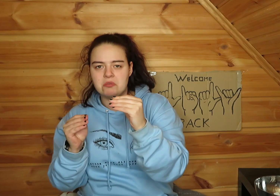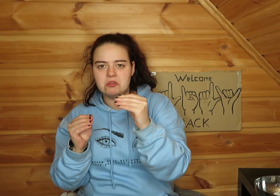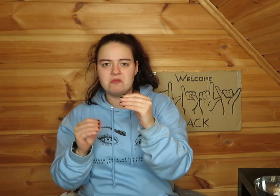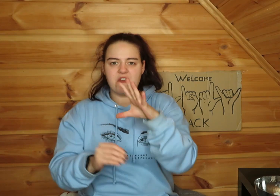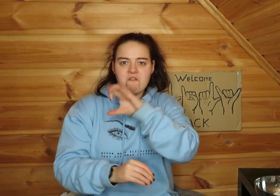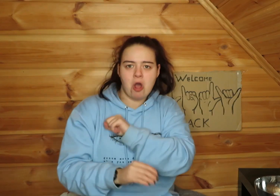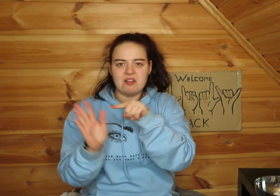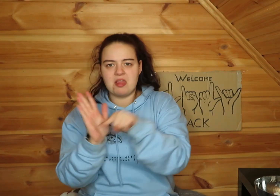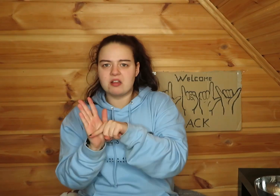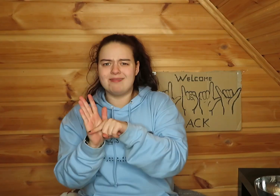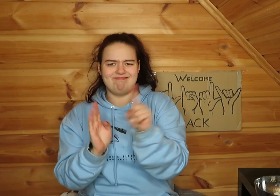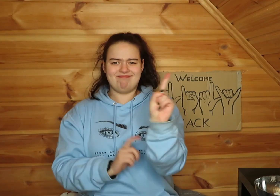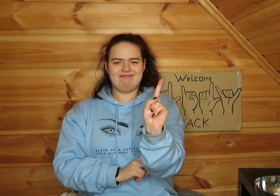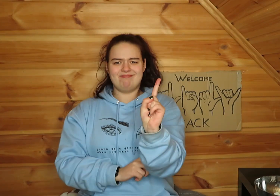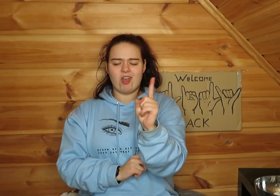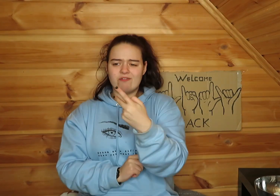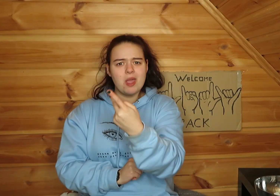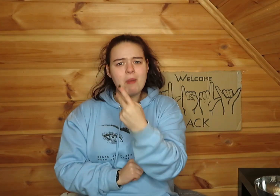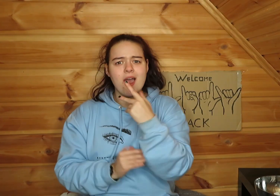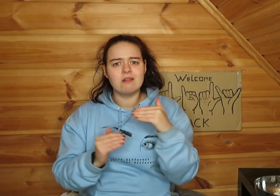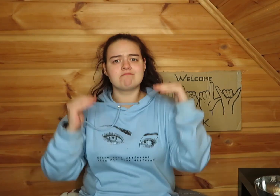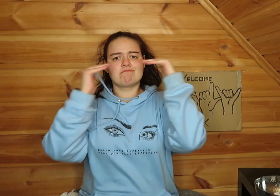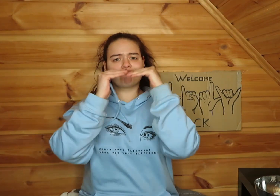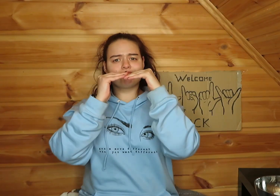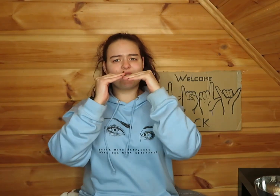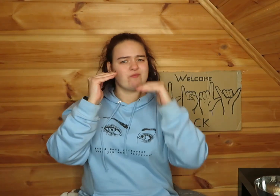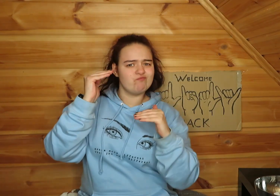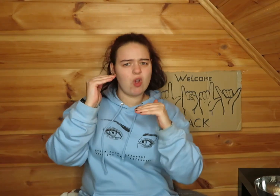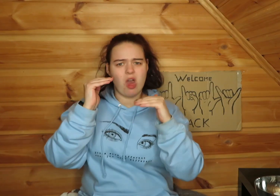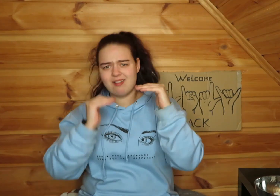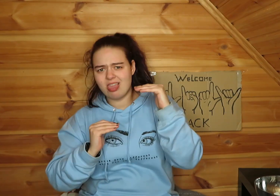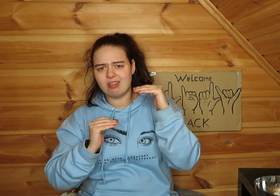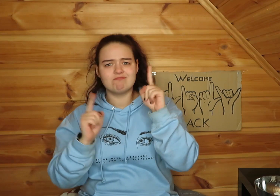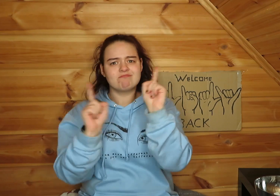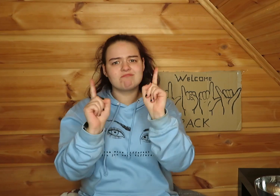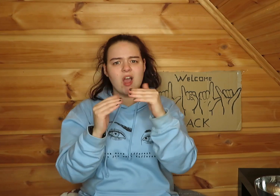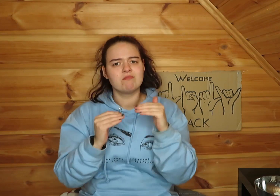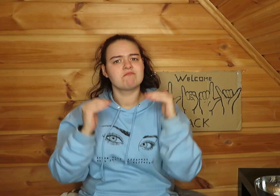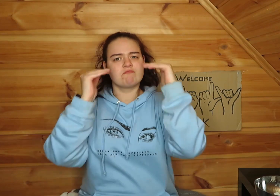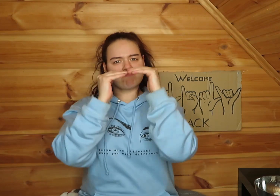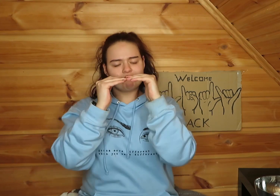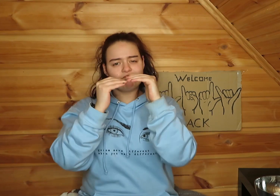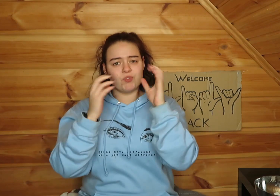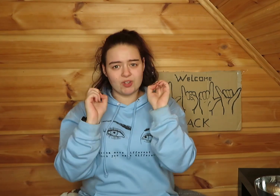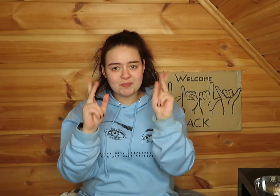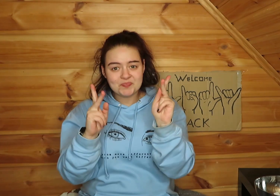What advantages and disadvantages this has. No…we are equal. Okay?!